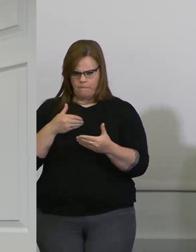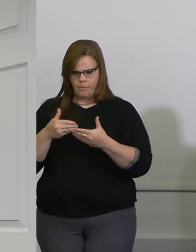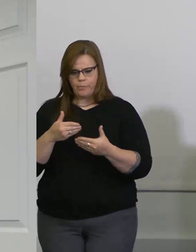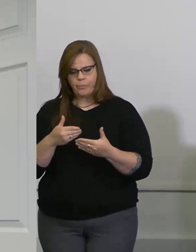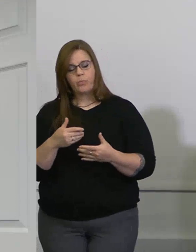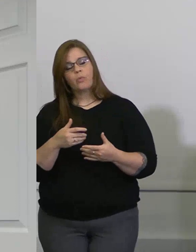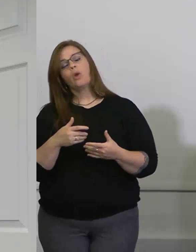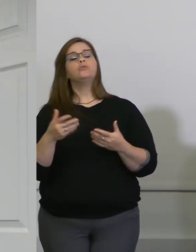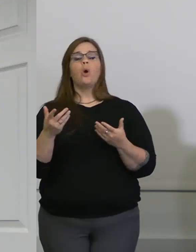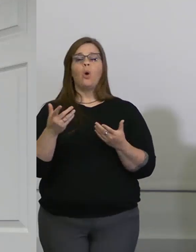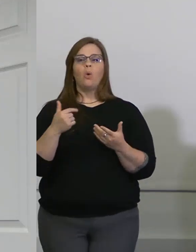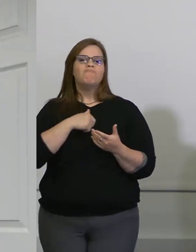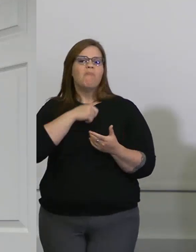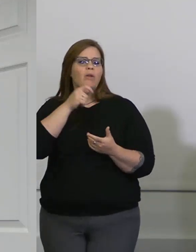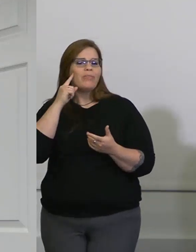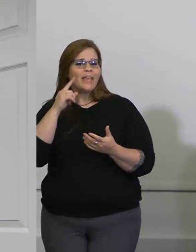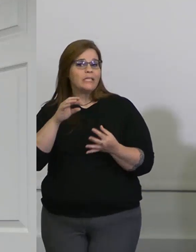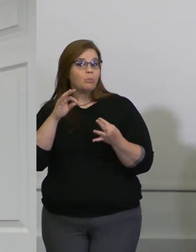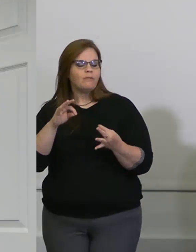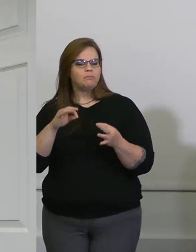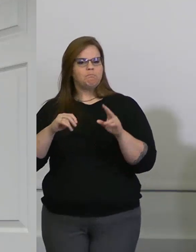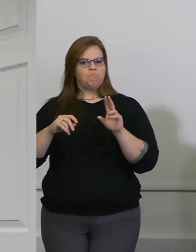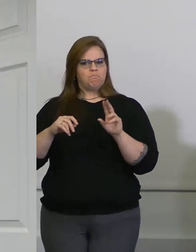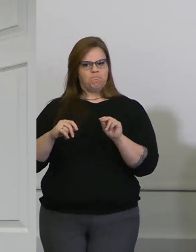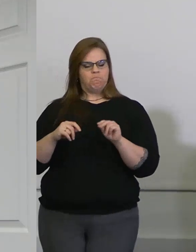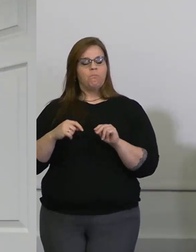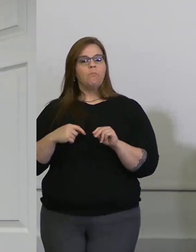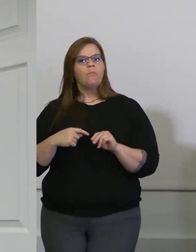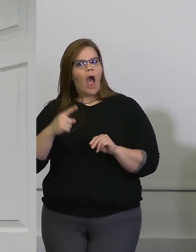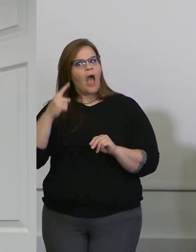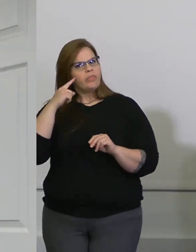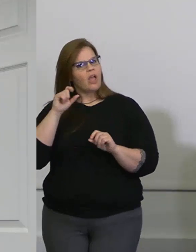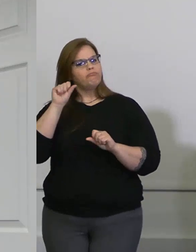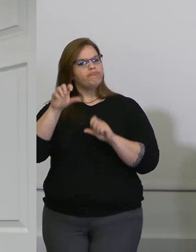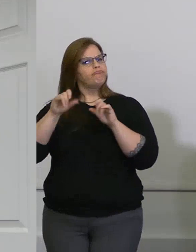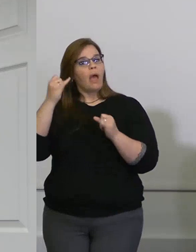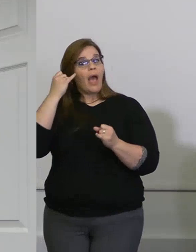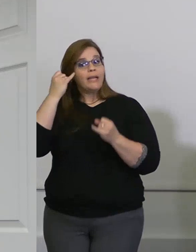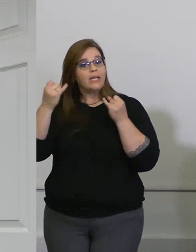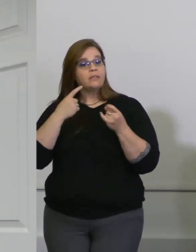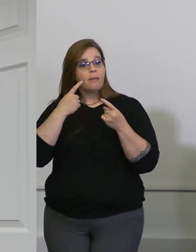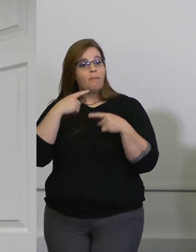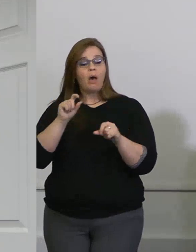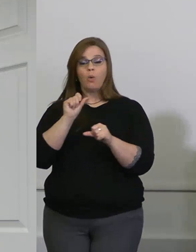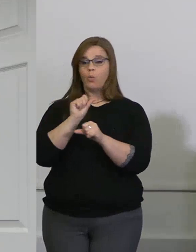I think I have some ideas of things that have worked for us. But I'm also certainly interested in learning from